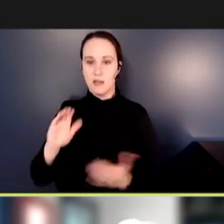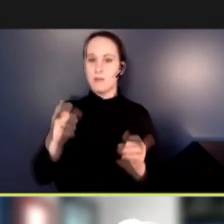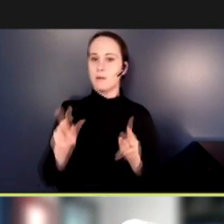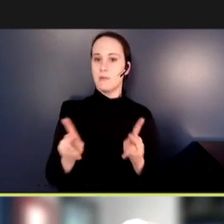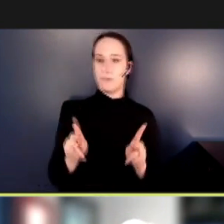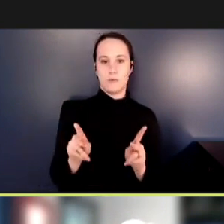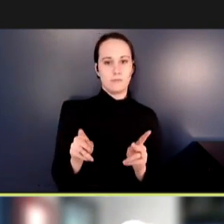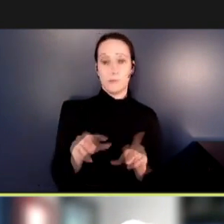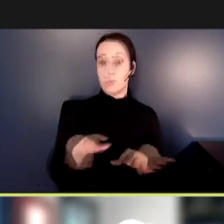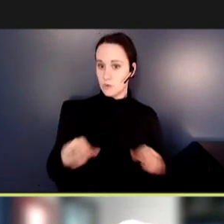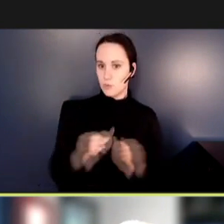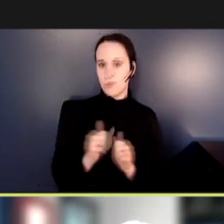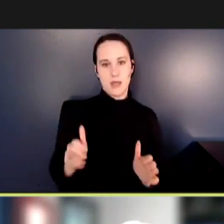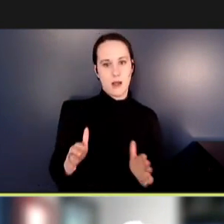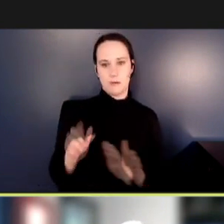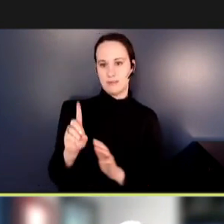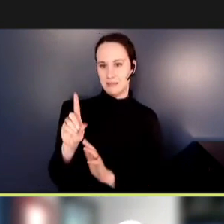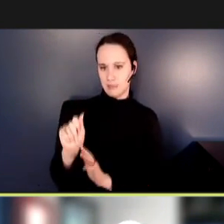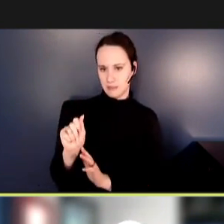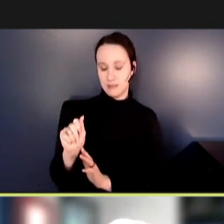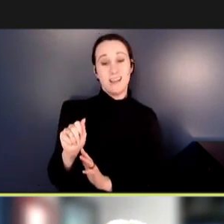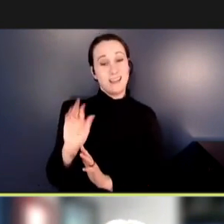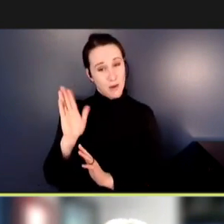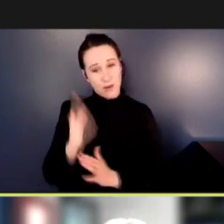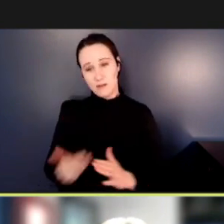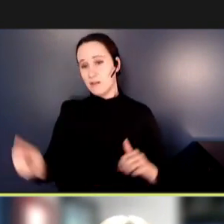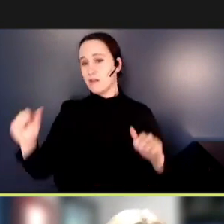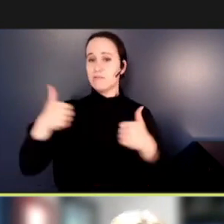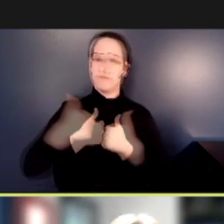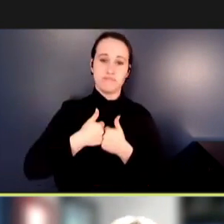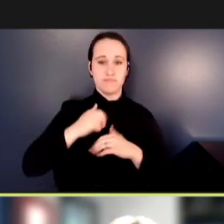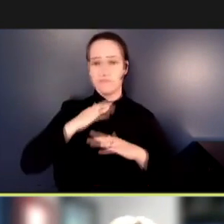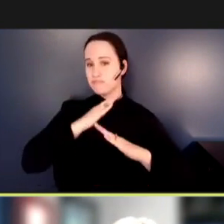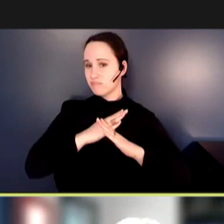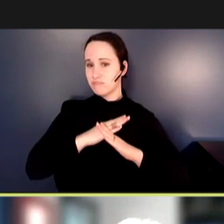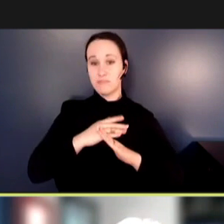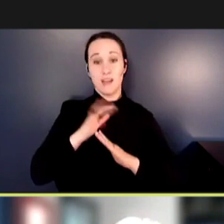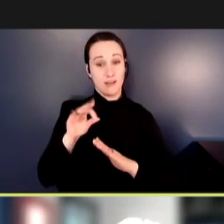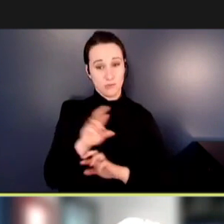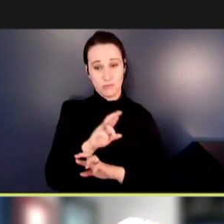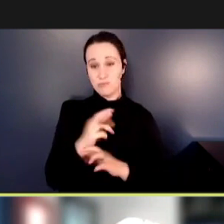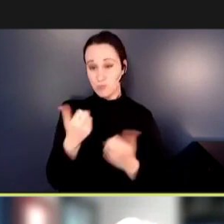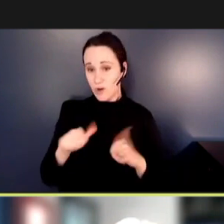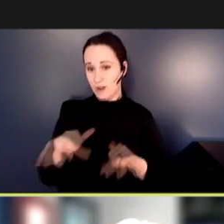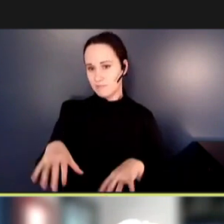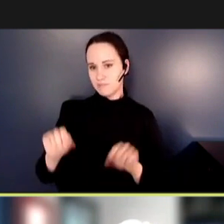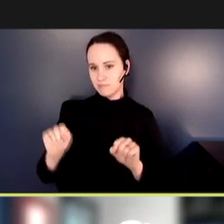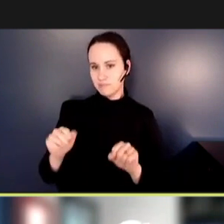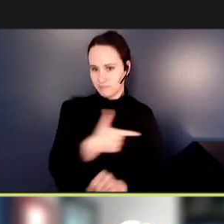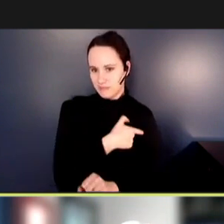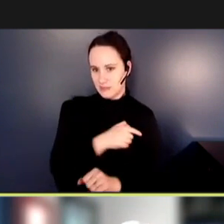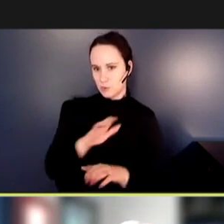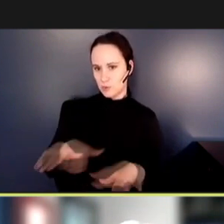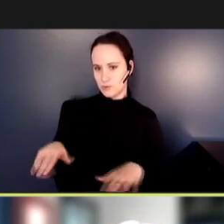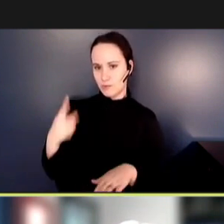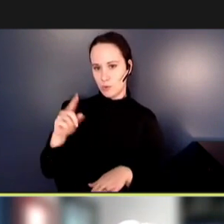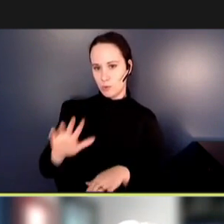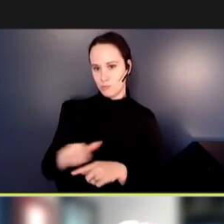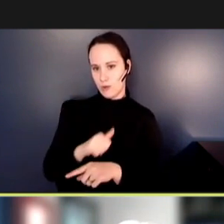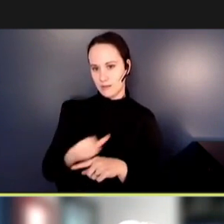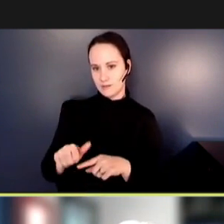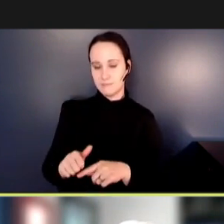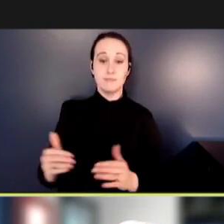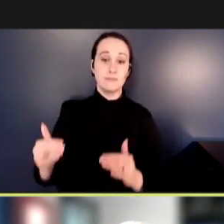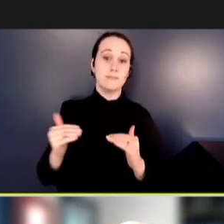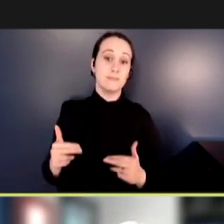can be a barrier when you're immunizing these children in your practice. Next slide, please.